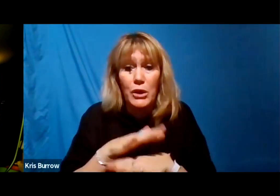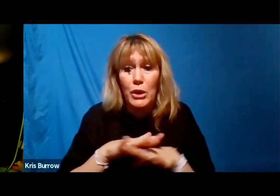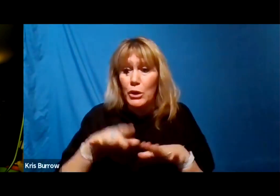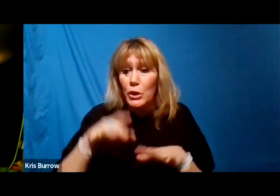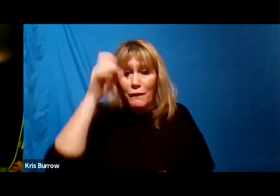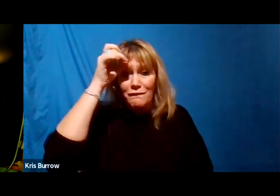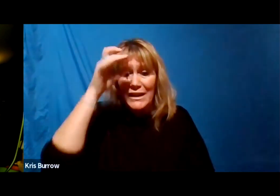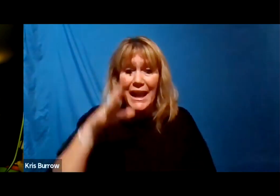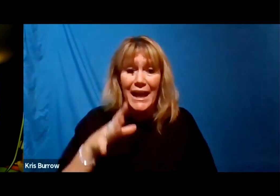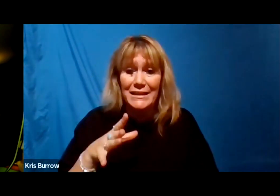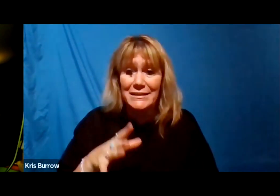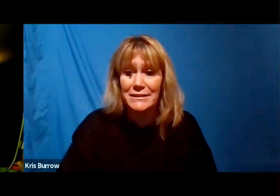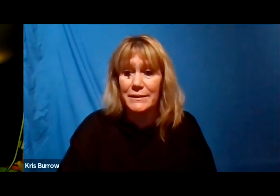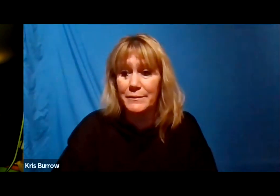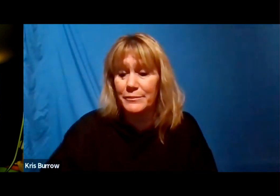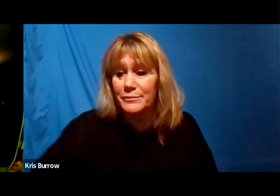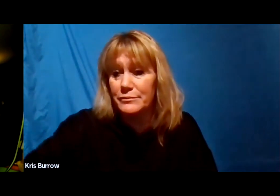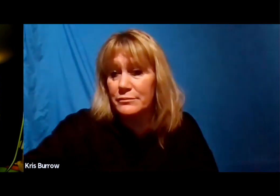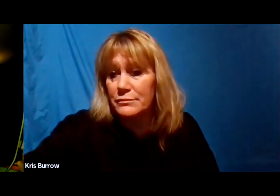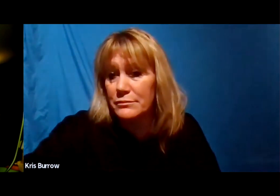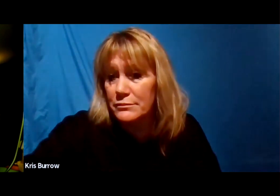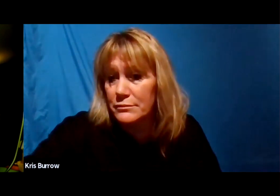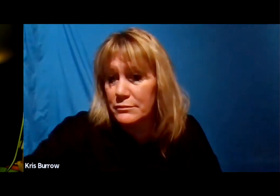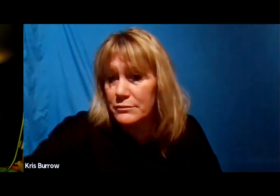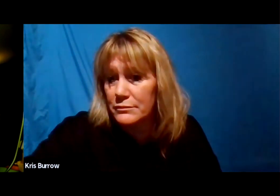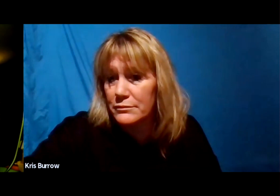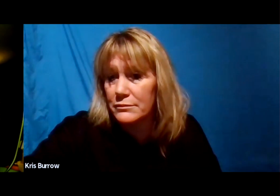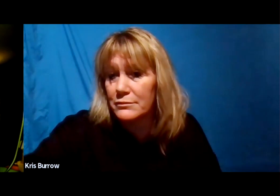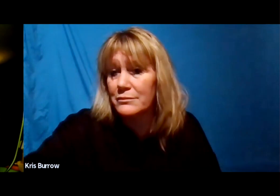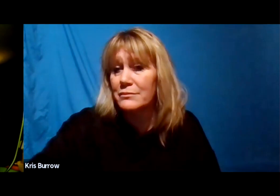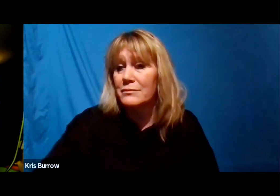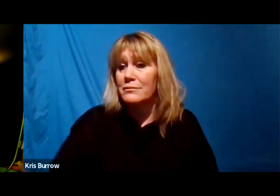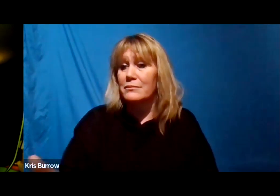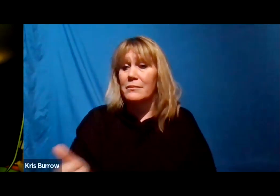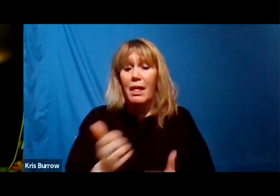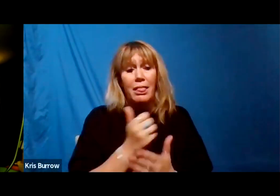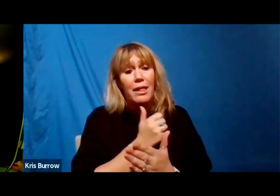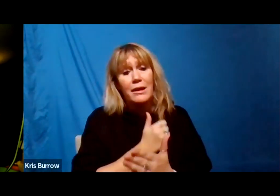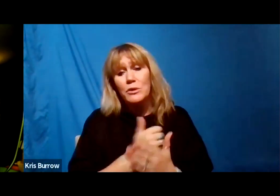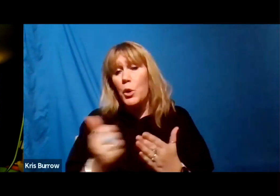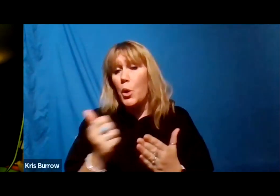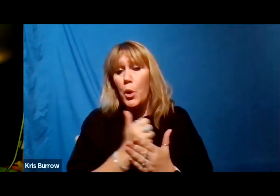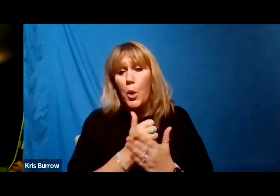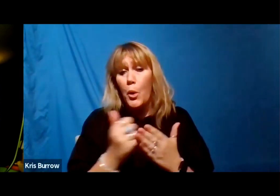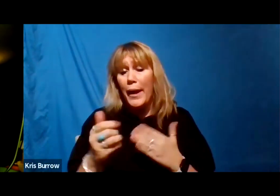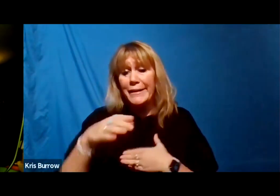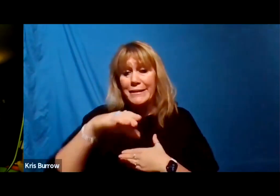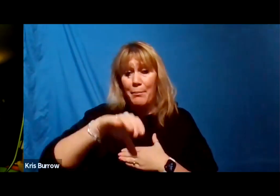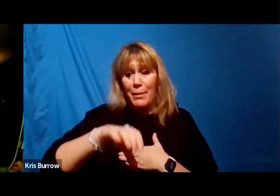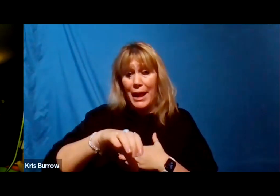Always delivering something different, so it's great.